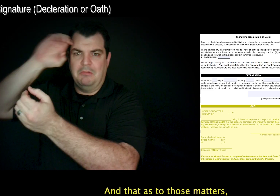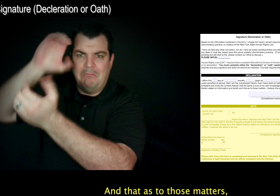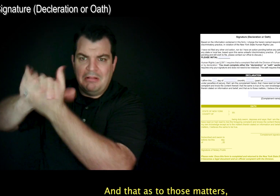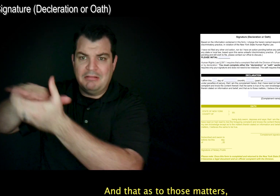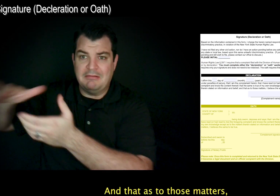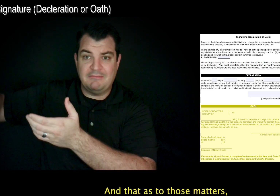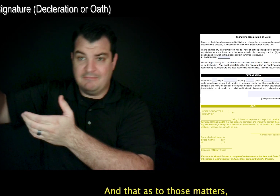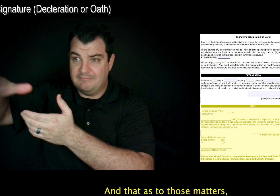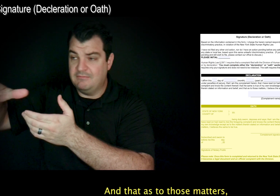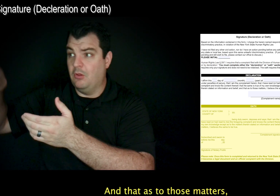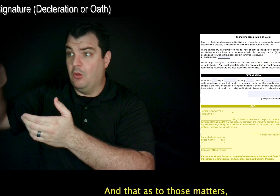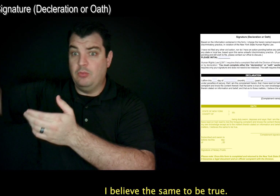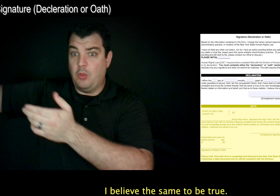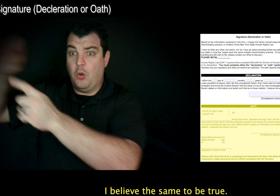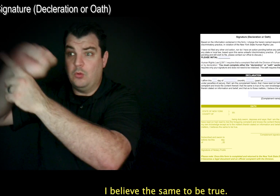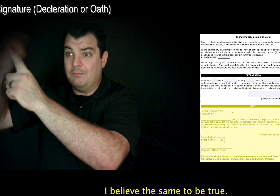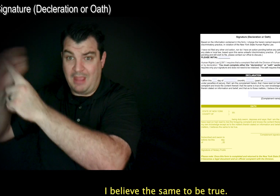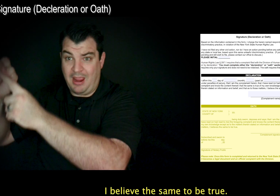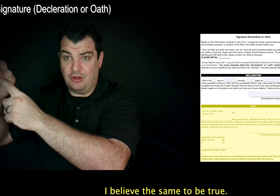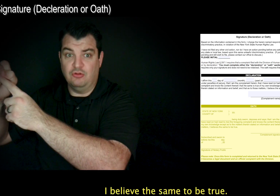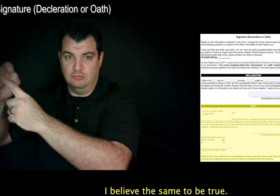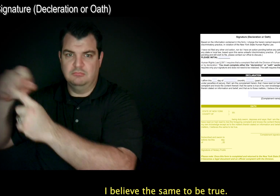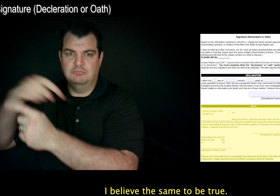And that as to those matters, I believe the same to be true.